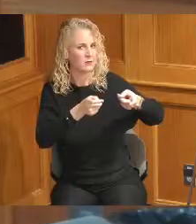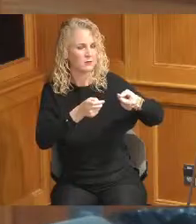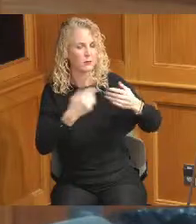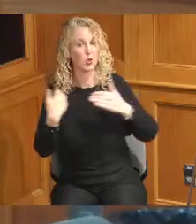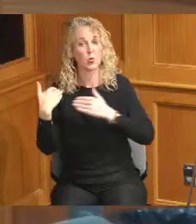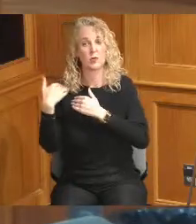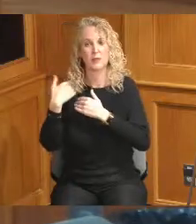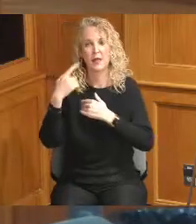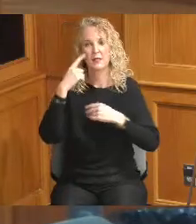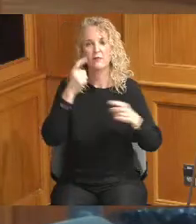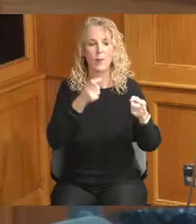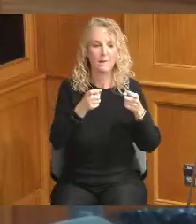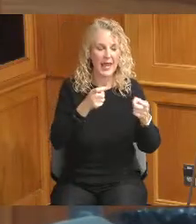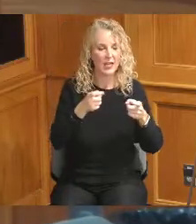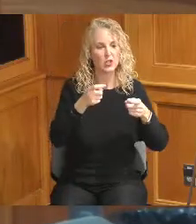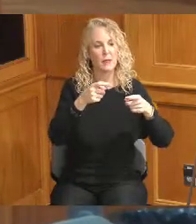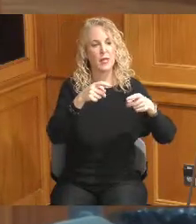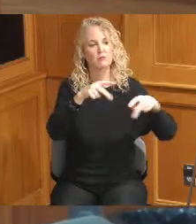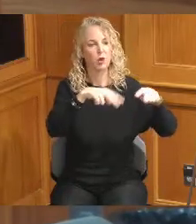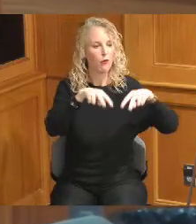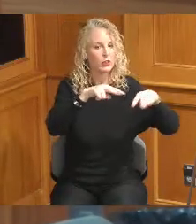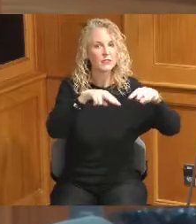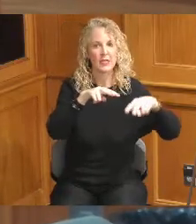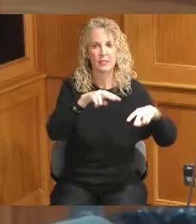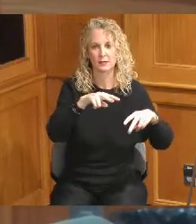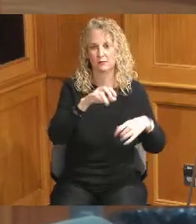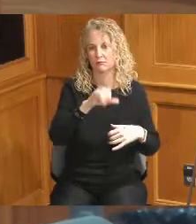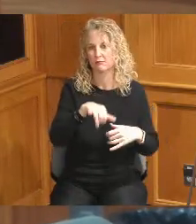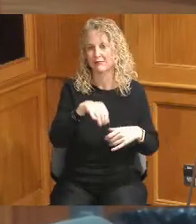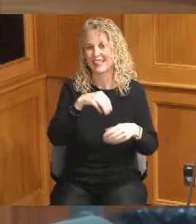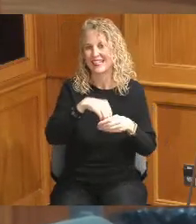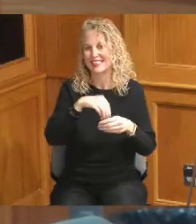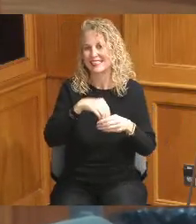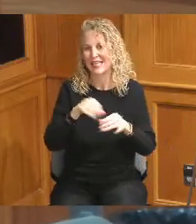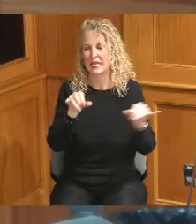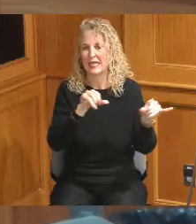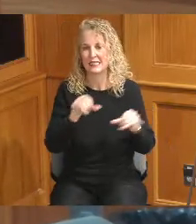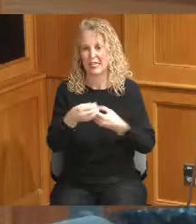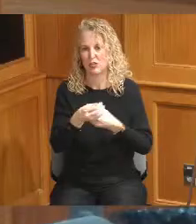for the management the oversite of the operation go with the standard officers and then there'll